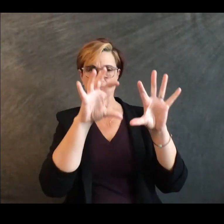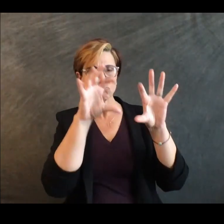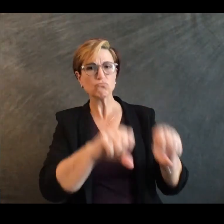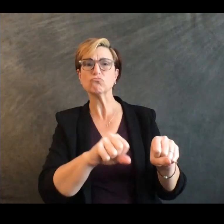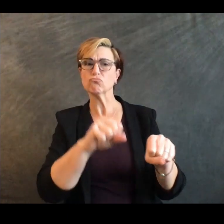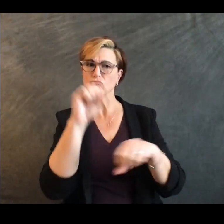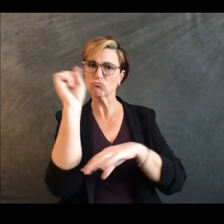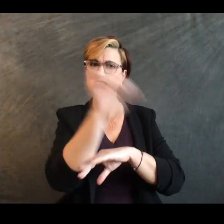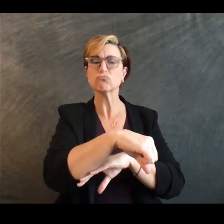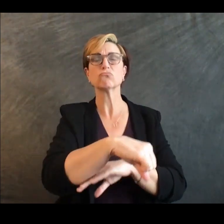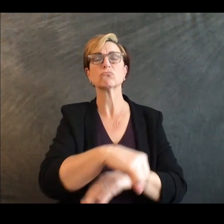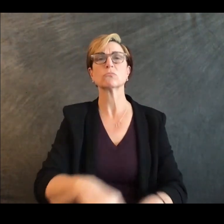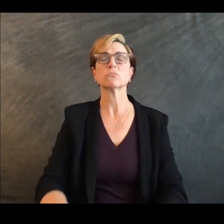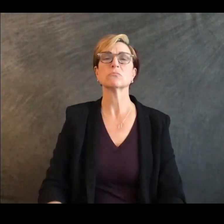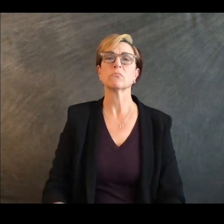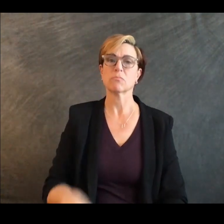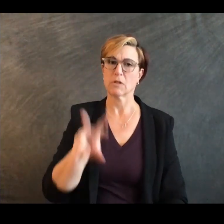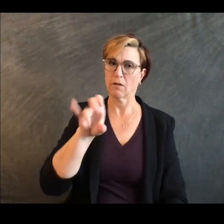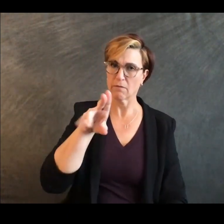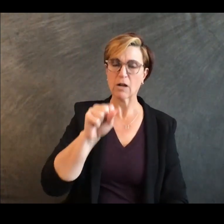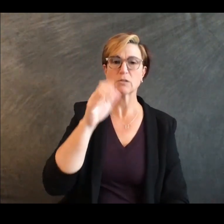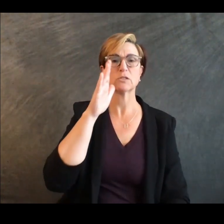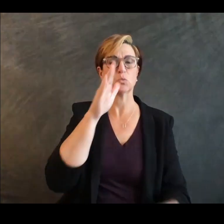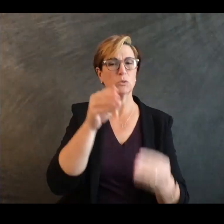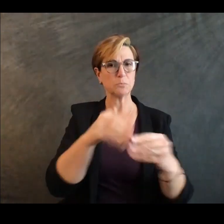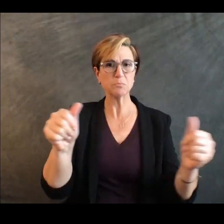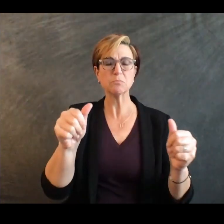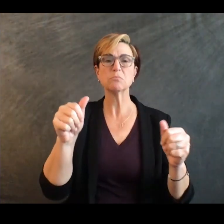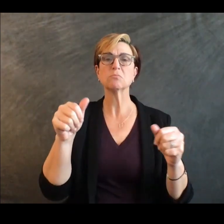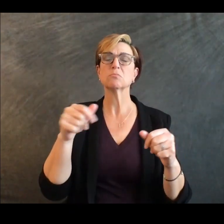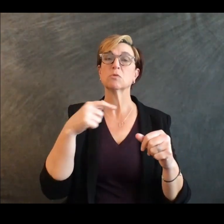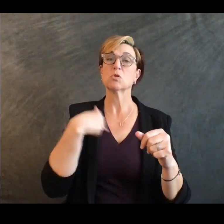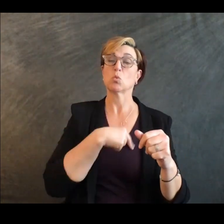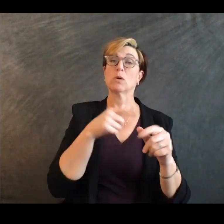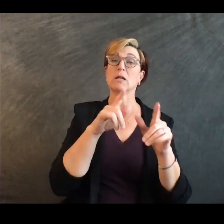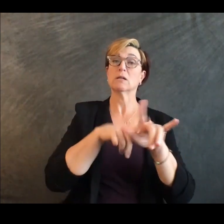everybody is doing we also we pray for Prime Minister Boris Johnson has become